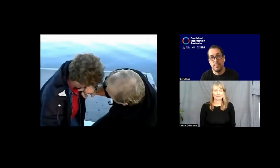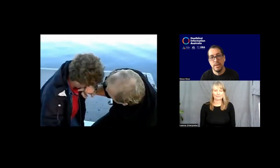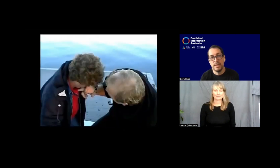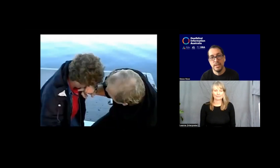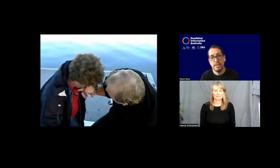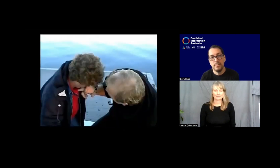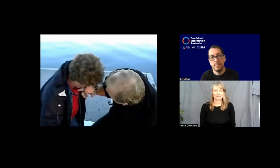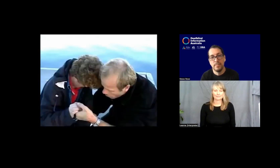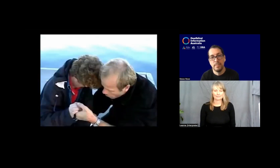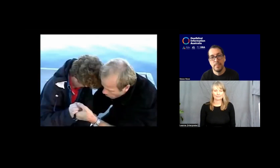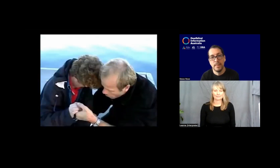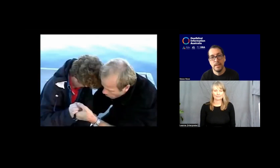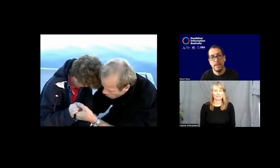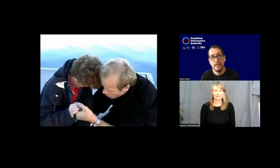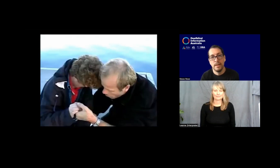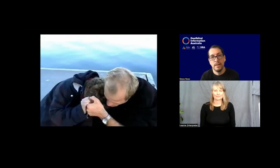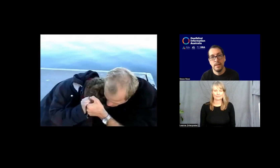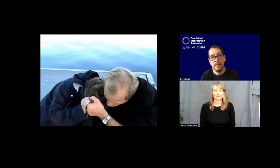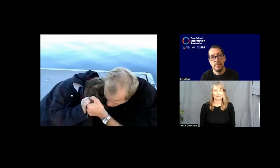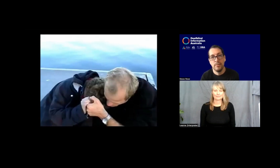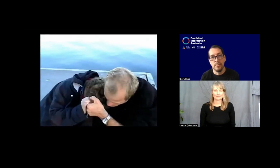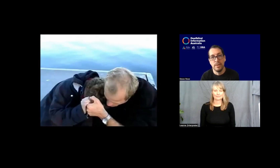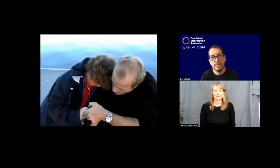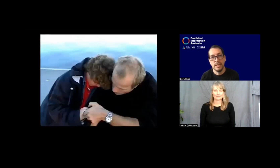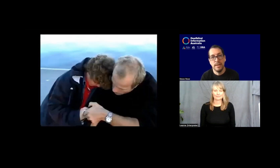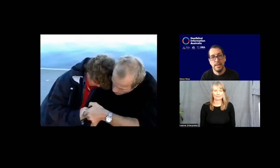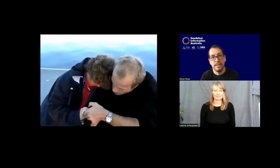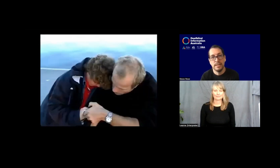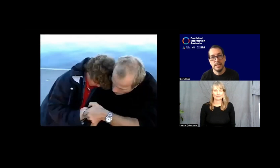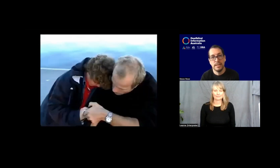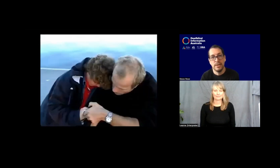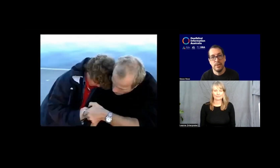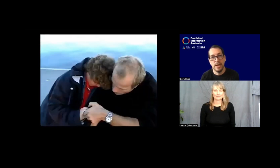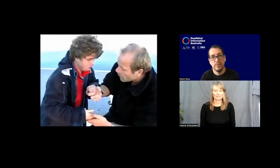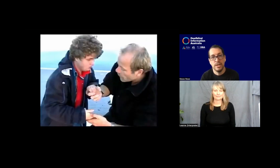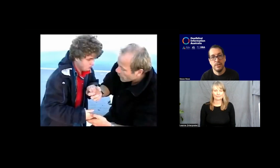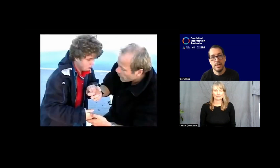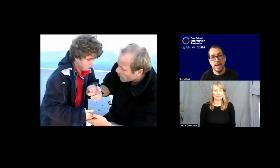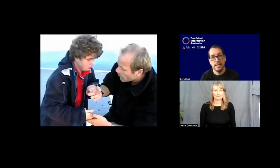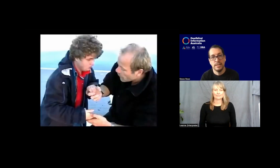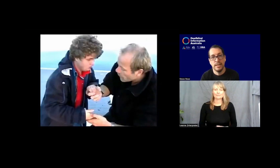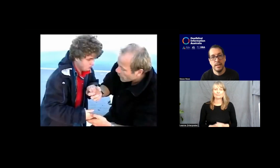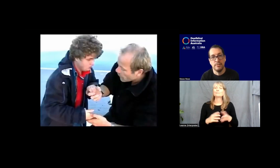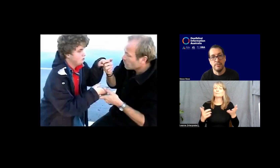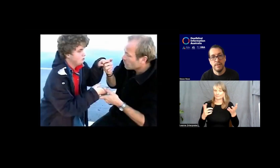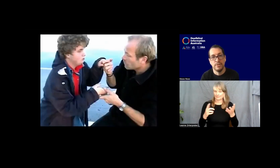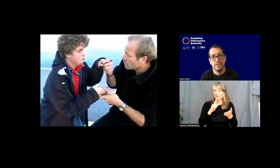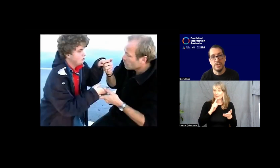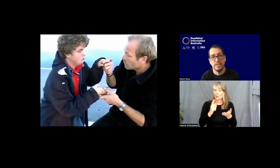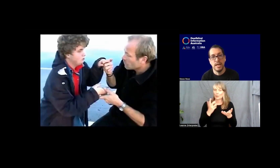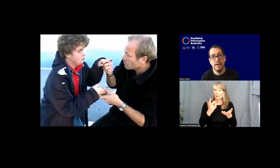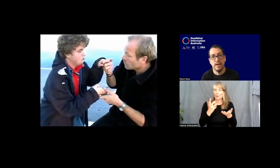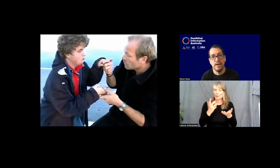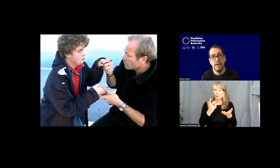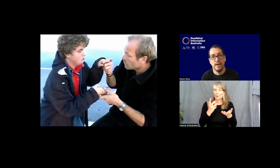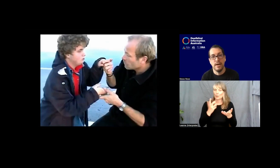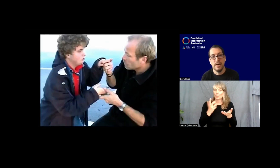We picked it up like this, and you held it in your hand and you felt it. She says yep I felt it,